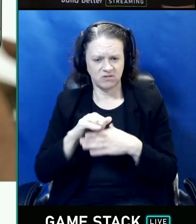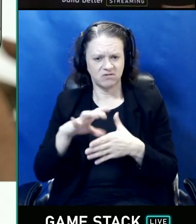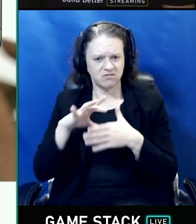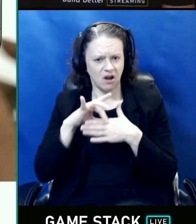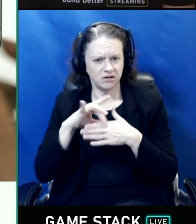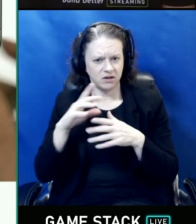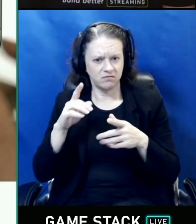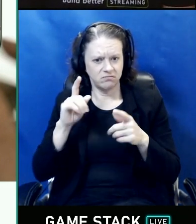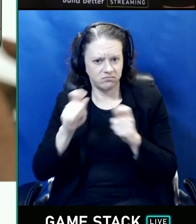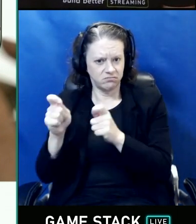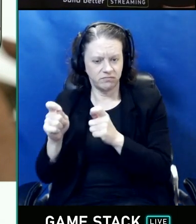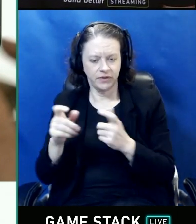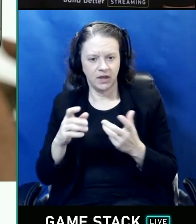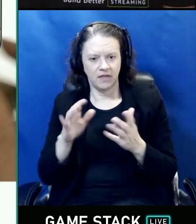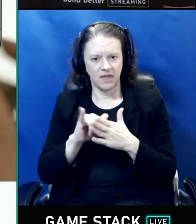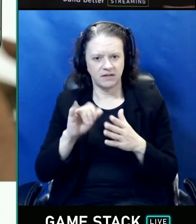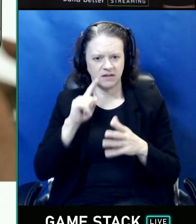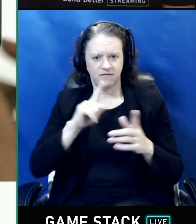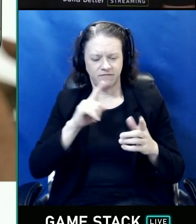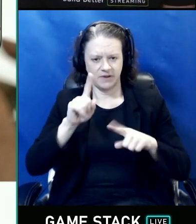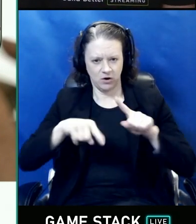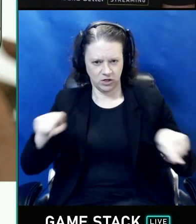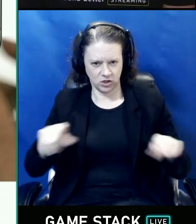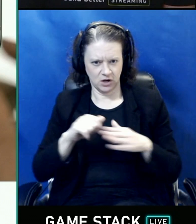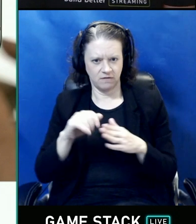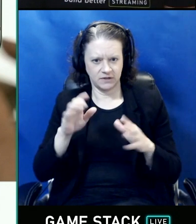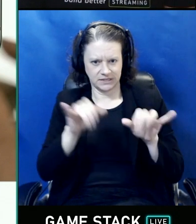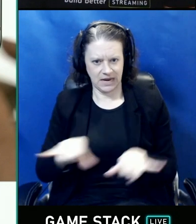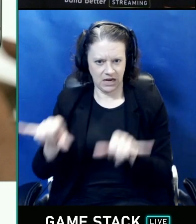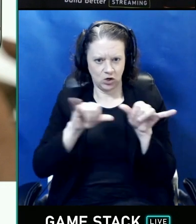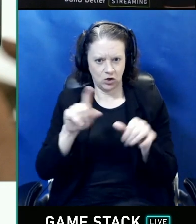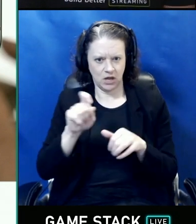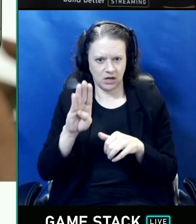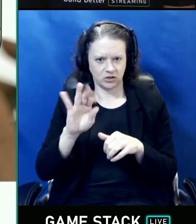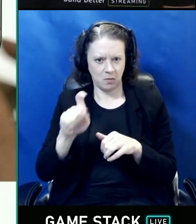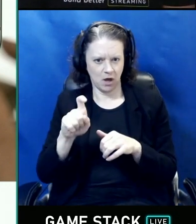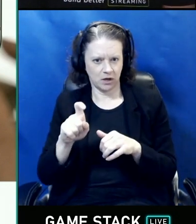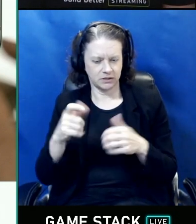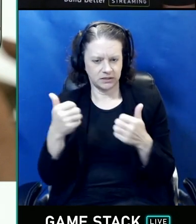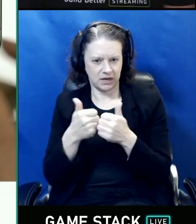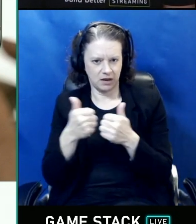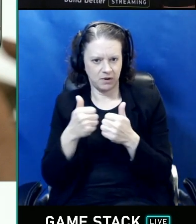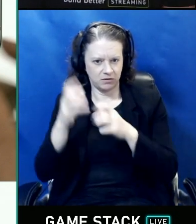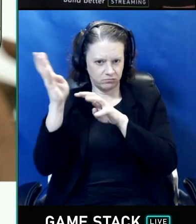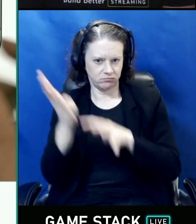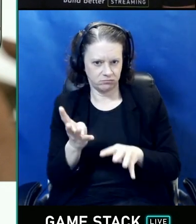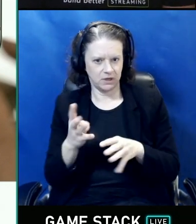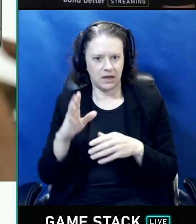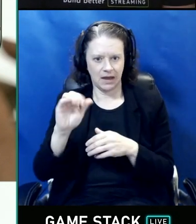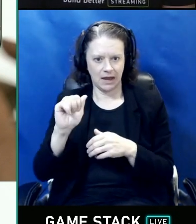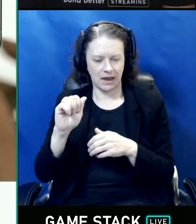Game Streaming app, with some development features in it that allow you to access these private offerings, and connect to